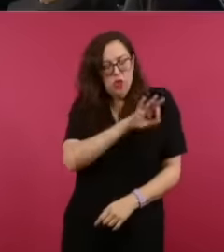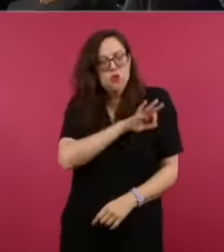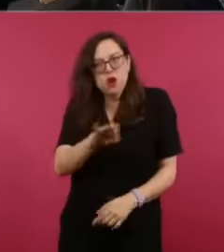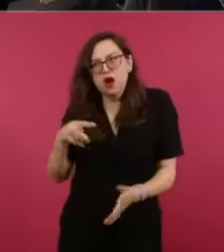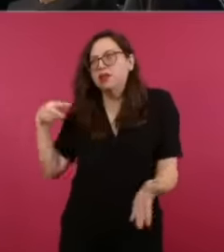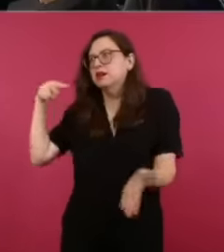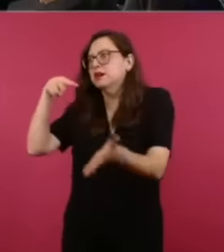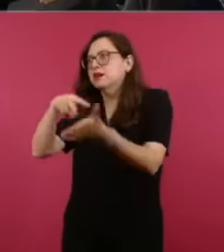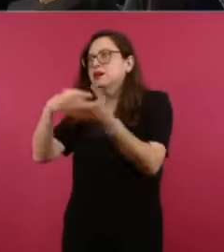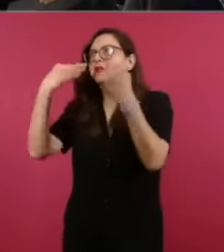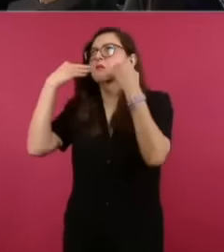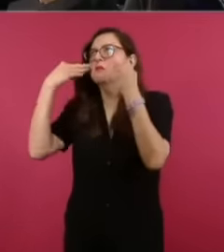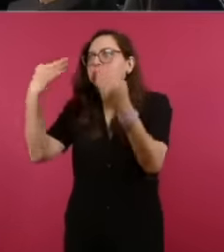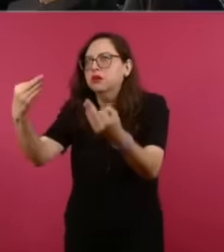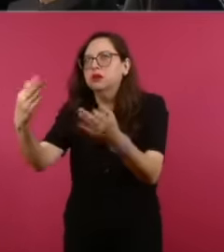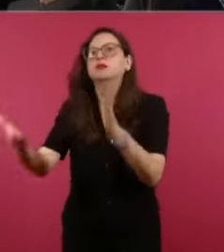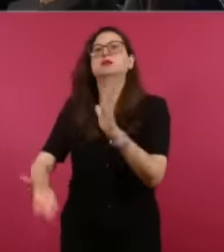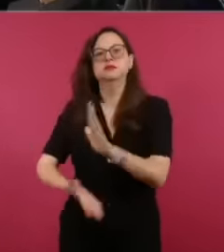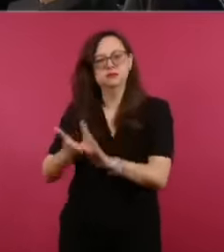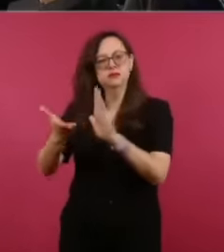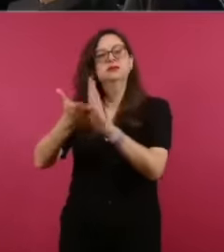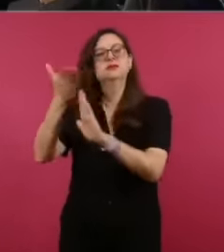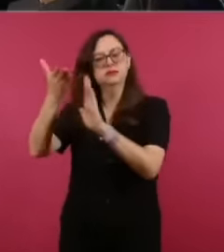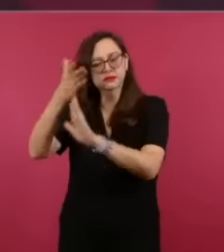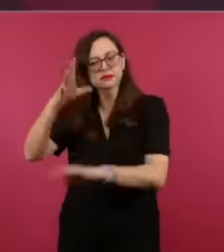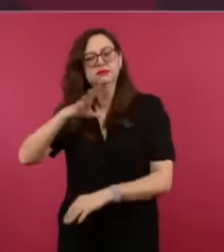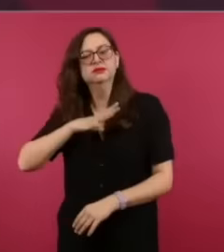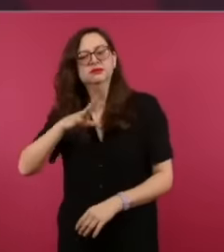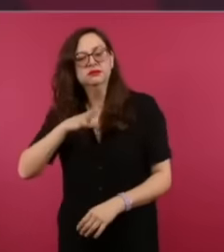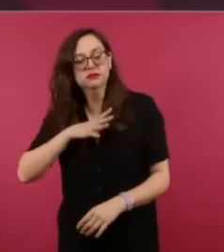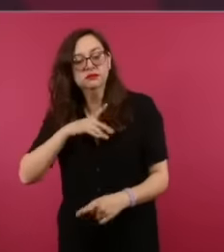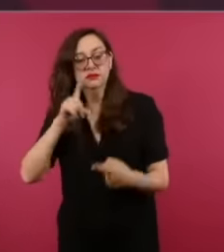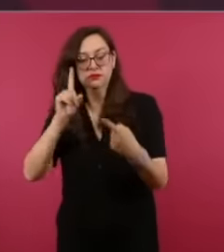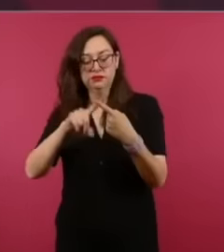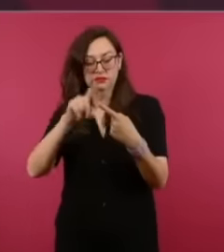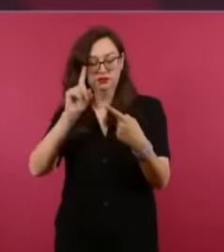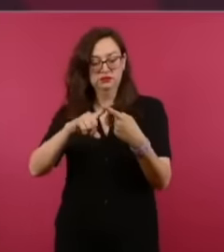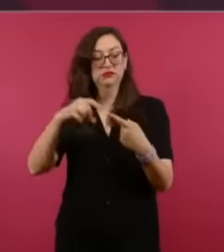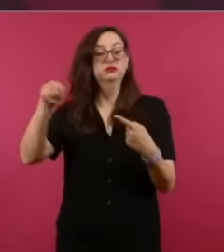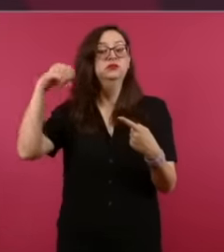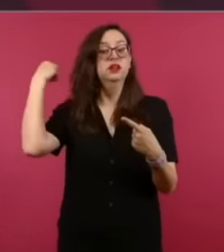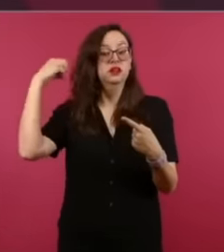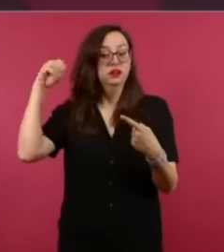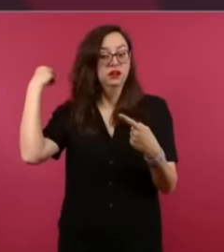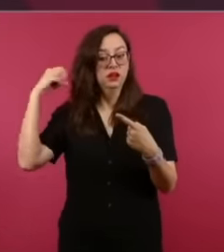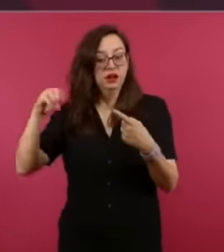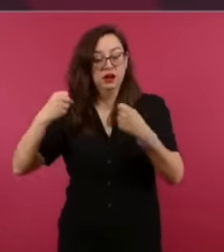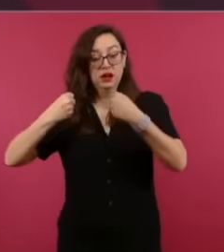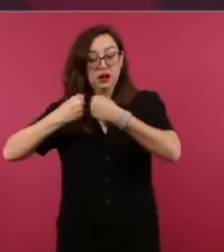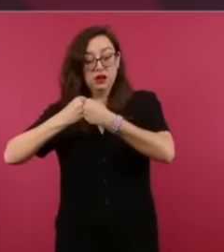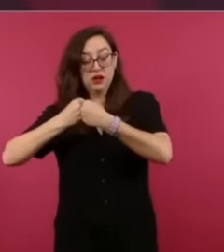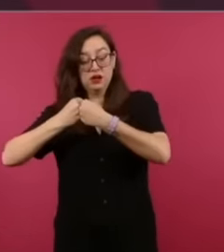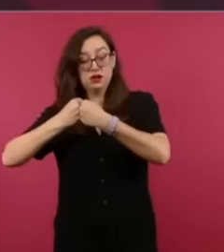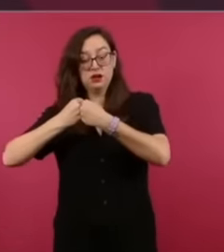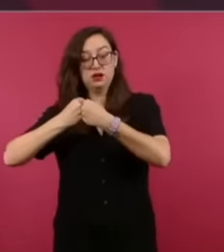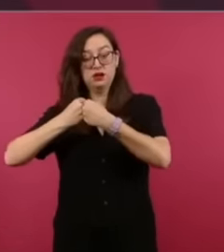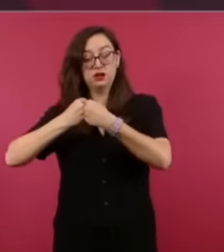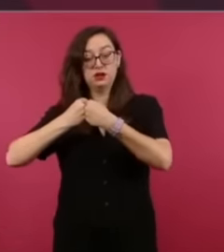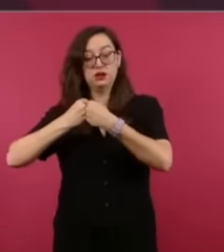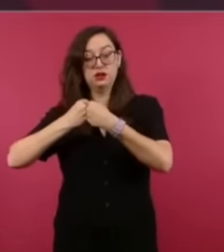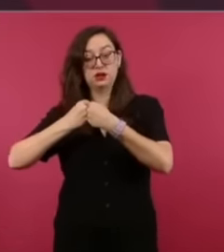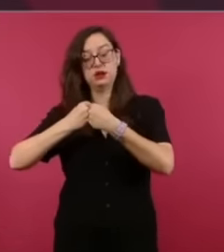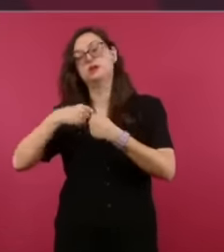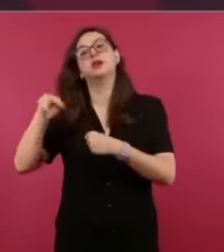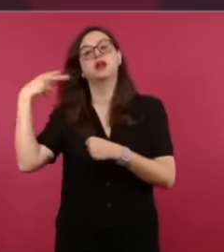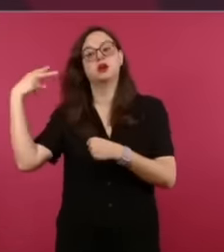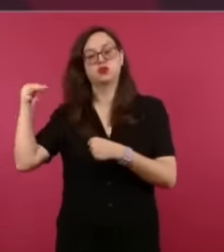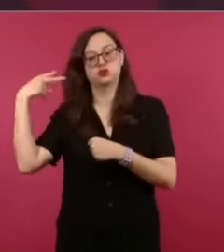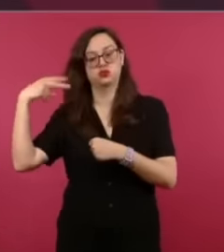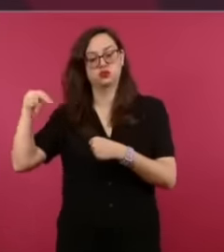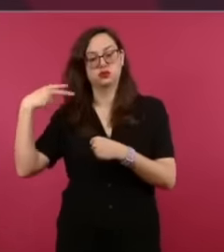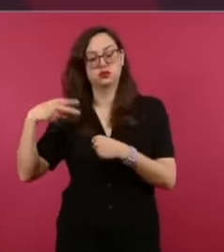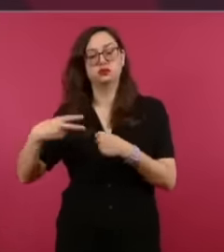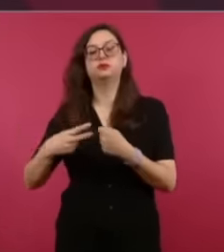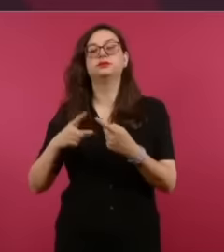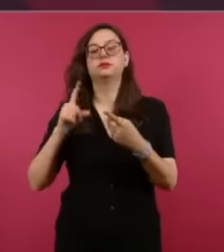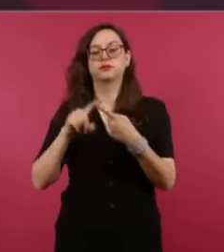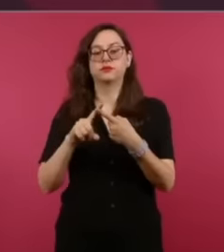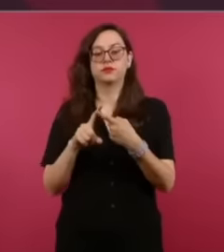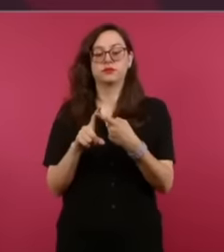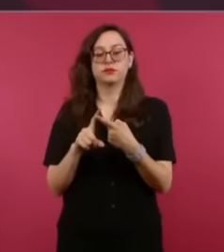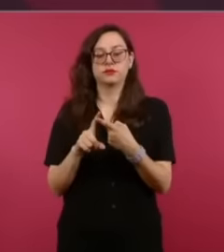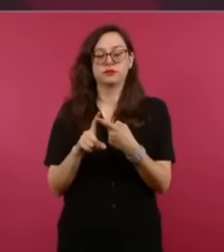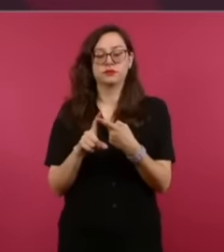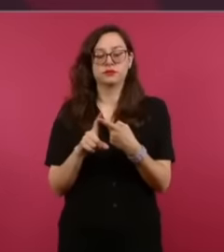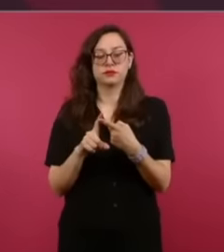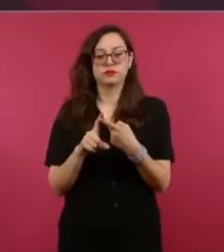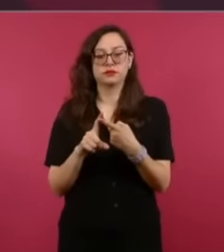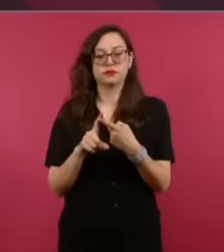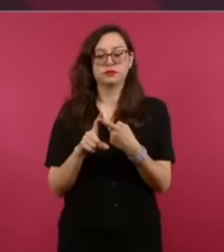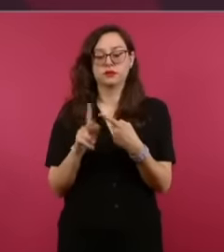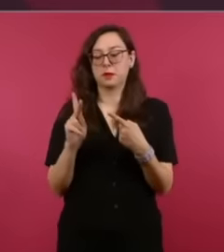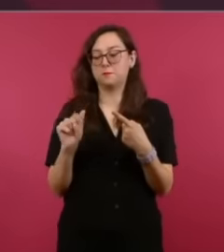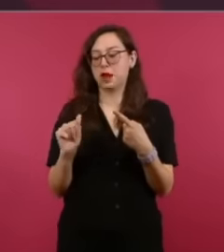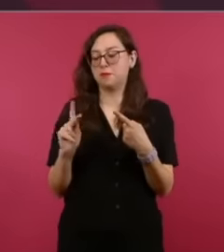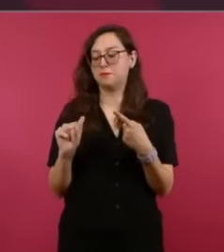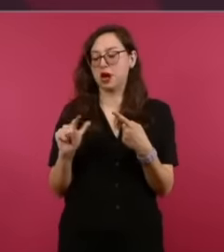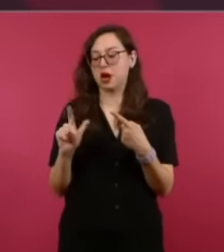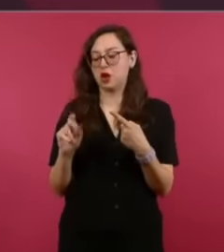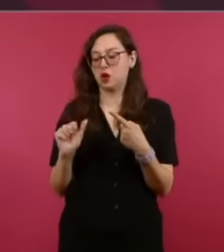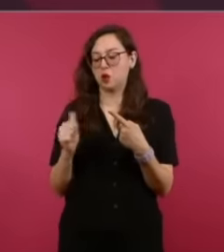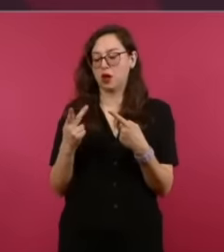Tuxpec Oaxaca on the borders of Oaxaca with Veracruz in the Papaloapa Basin and another